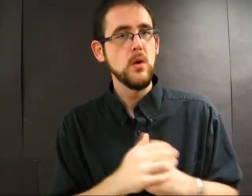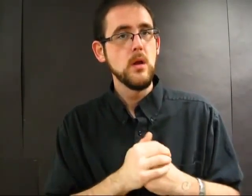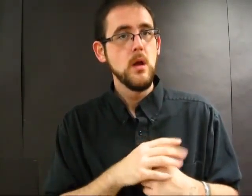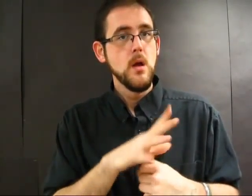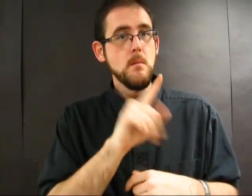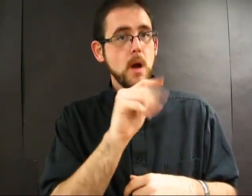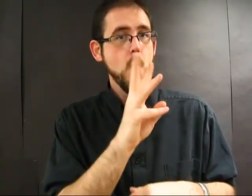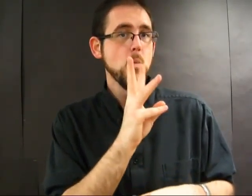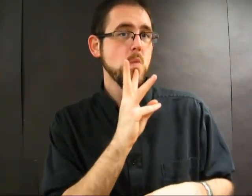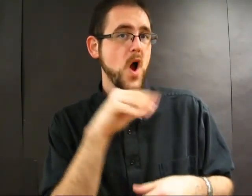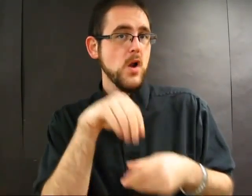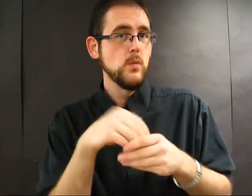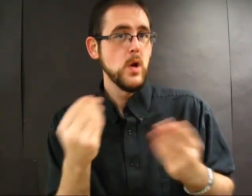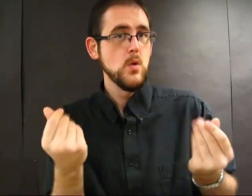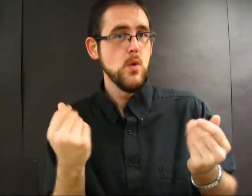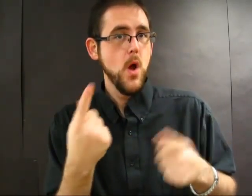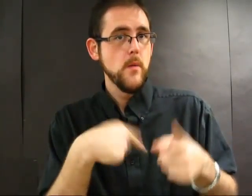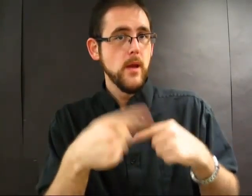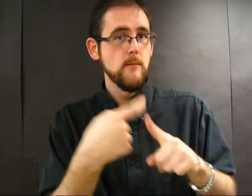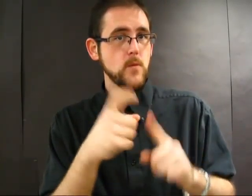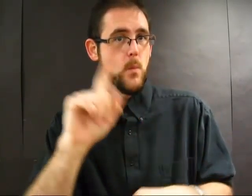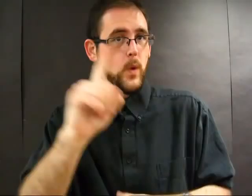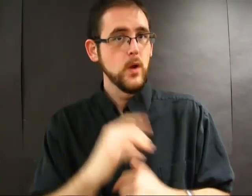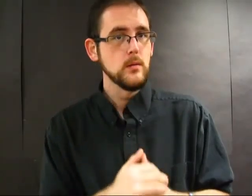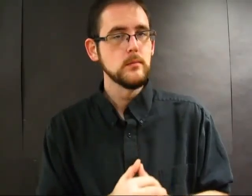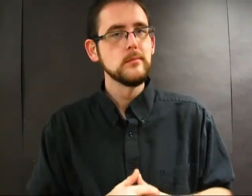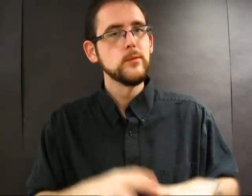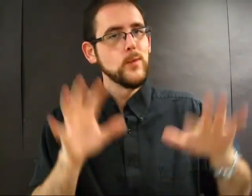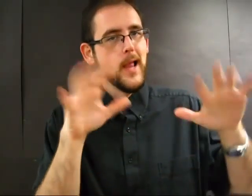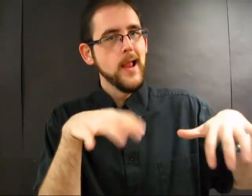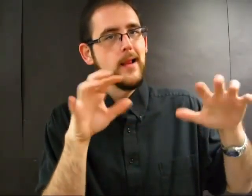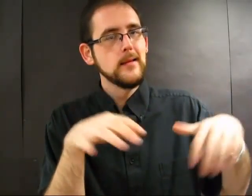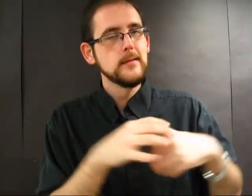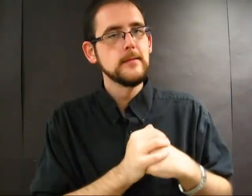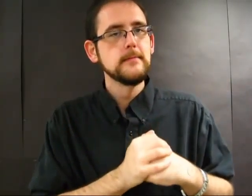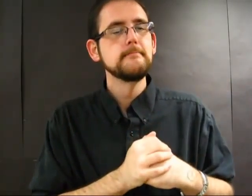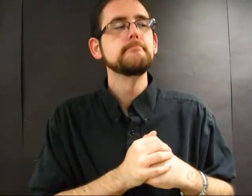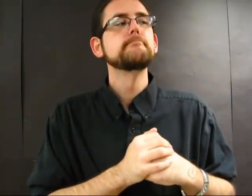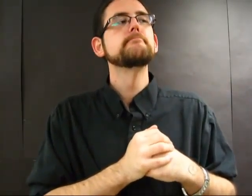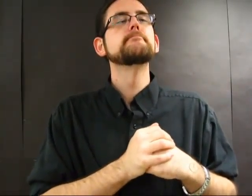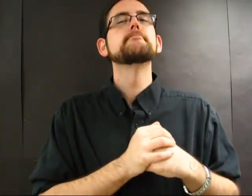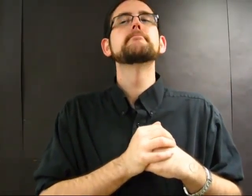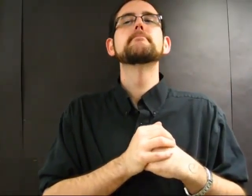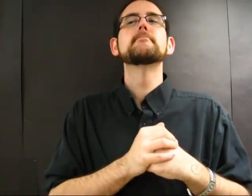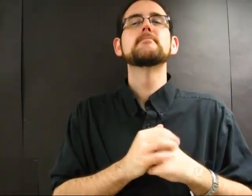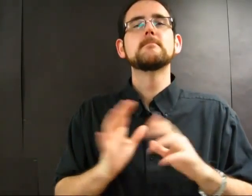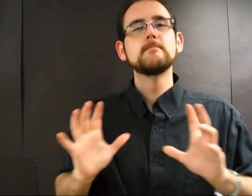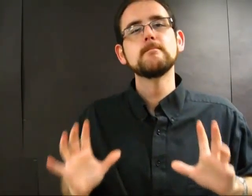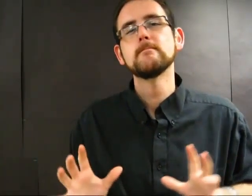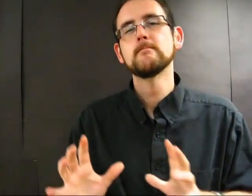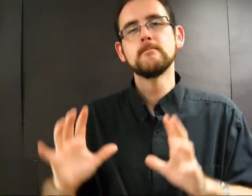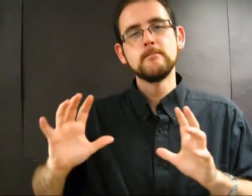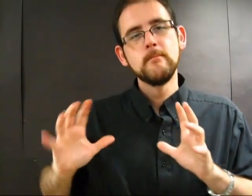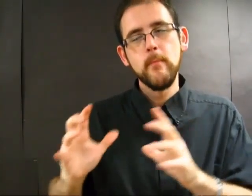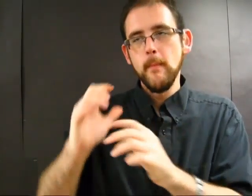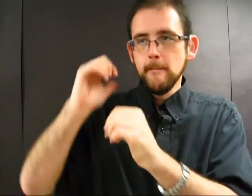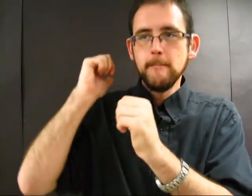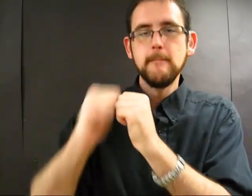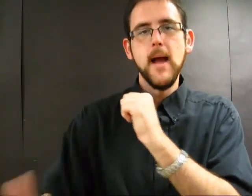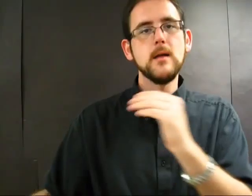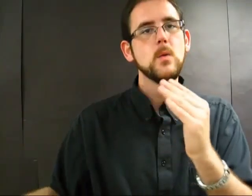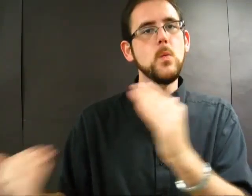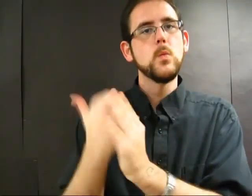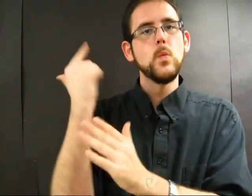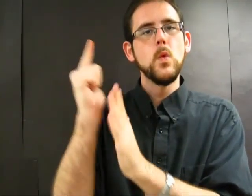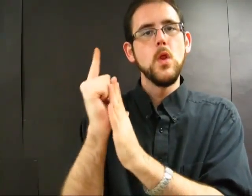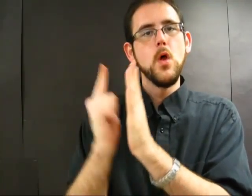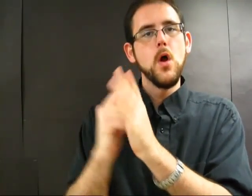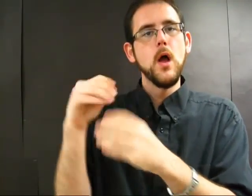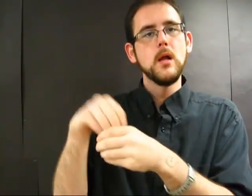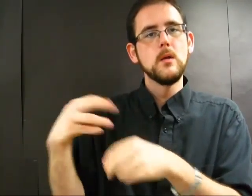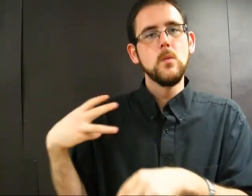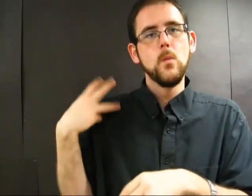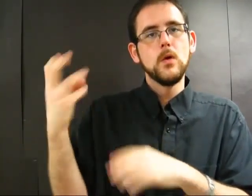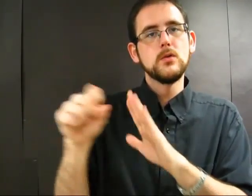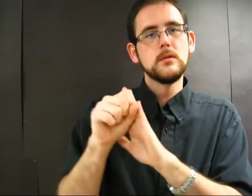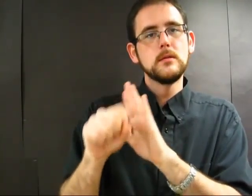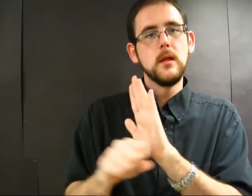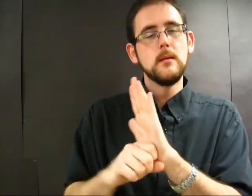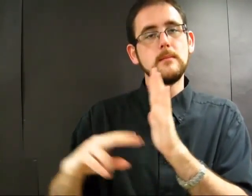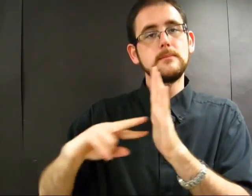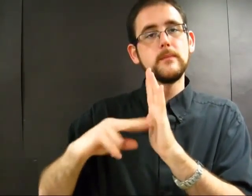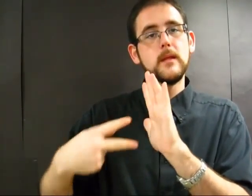also control its source: rain. So they push for and get passed a law that makes it